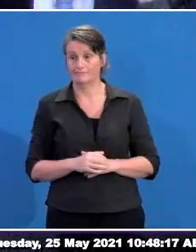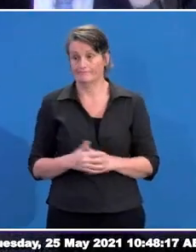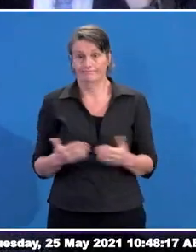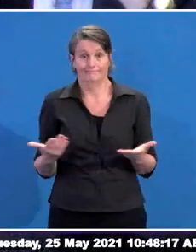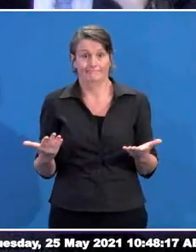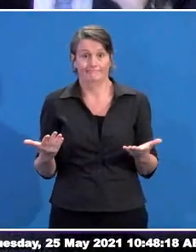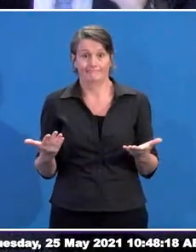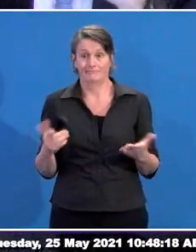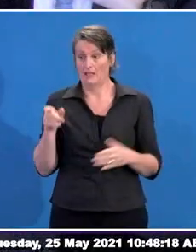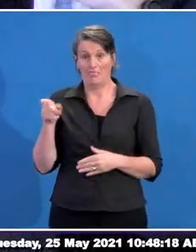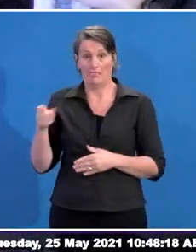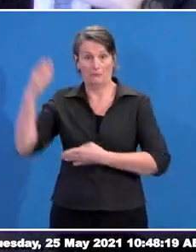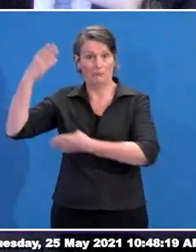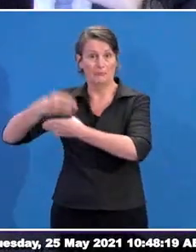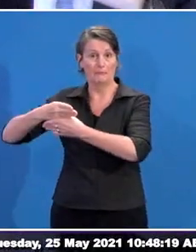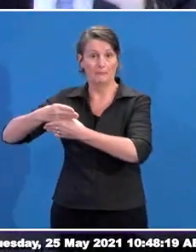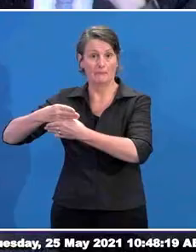Buried their head in the sand, radio silence.